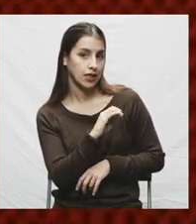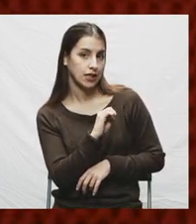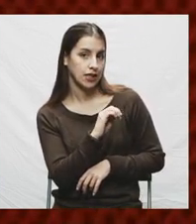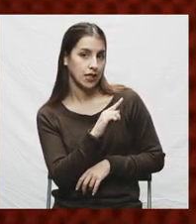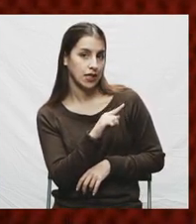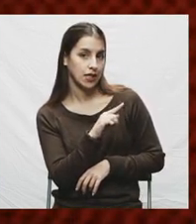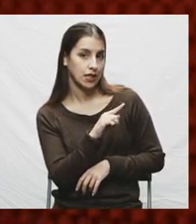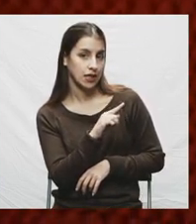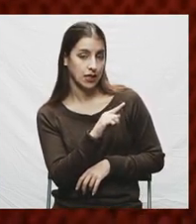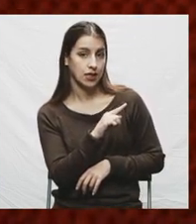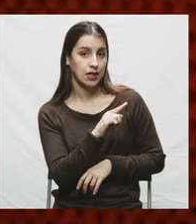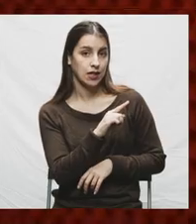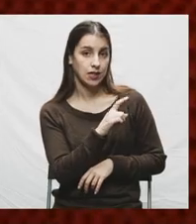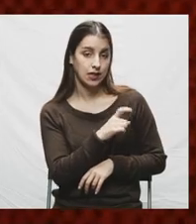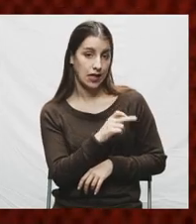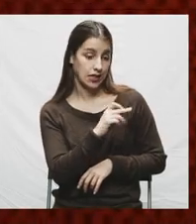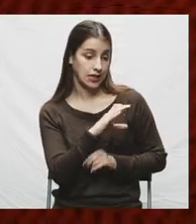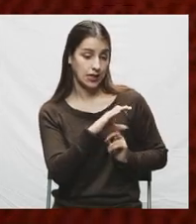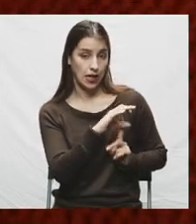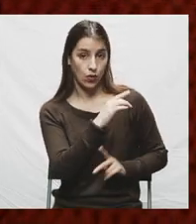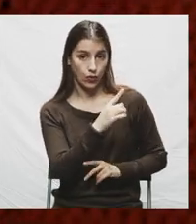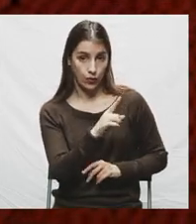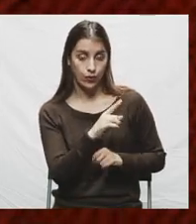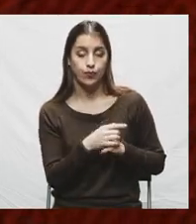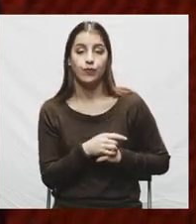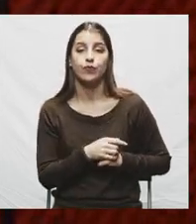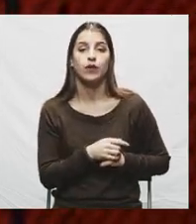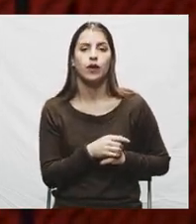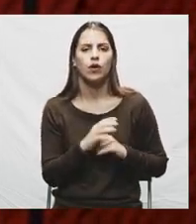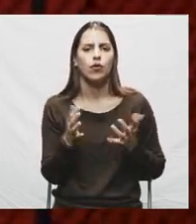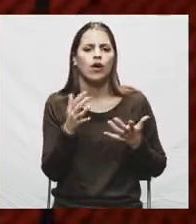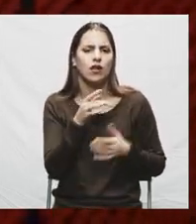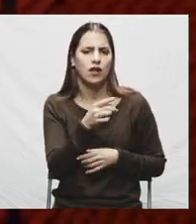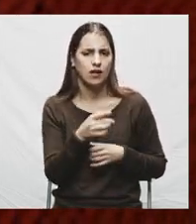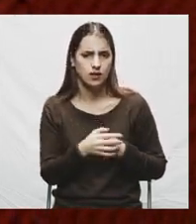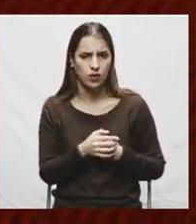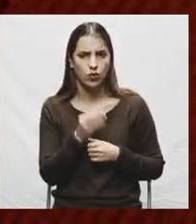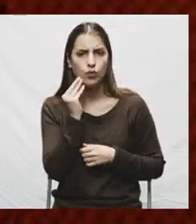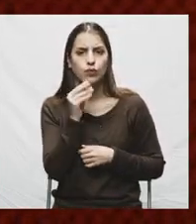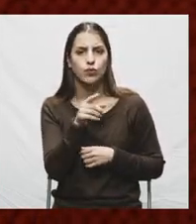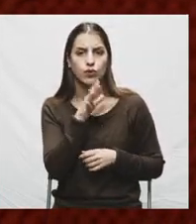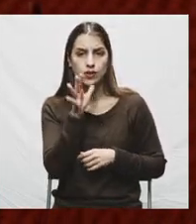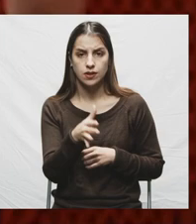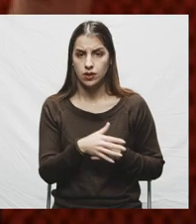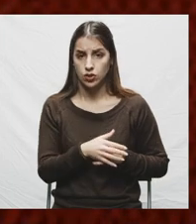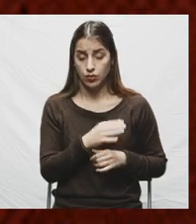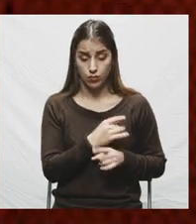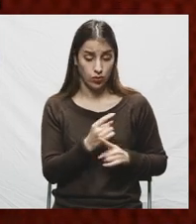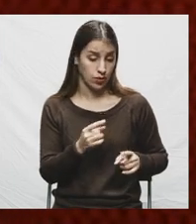several things, right? — Yes. What improvisation is this one you talk about? How would you describe it? Because improvisation is very open, right?